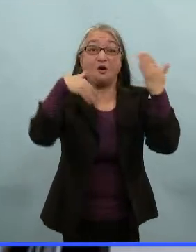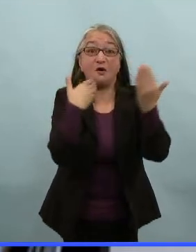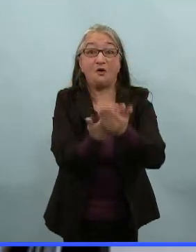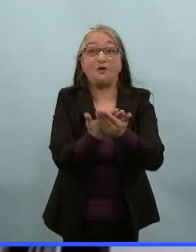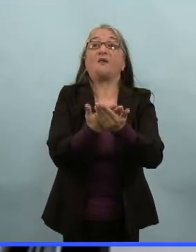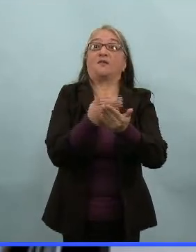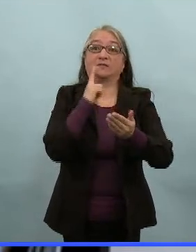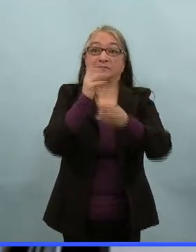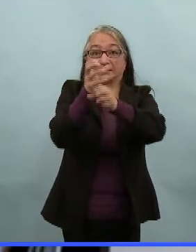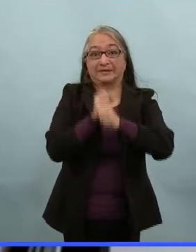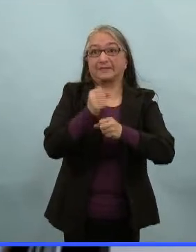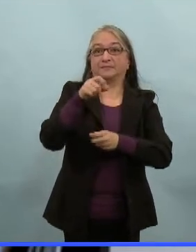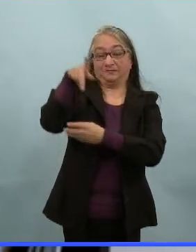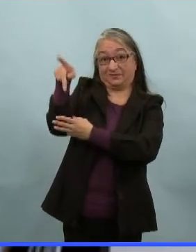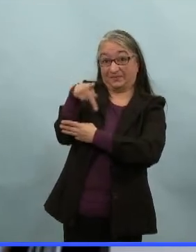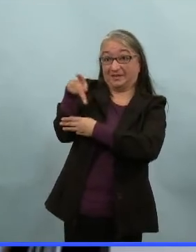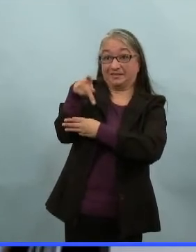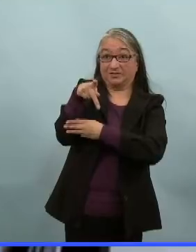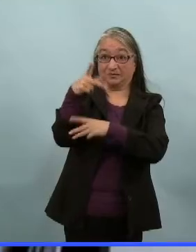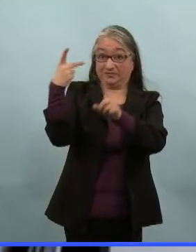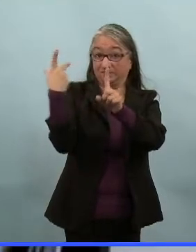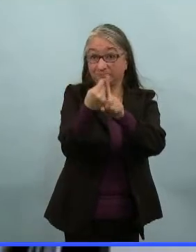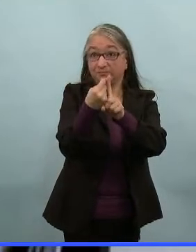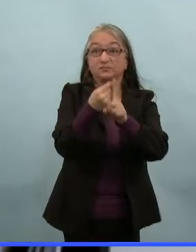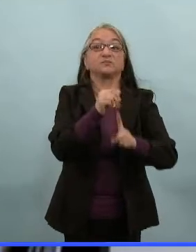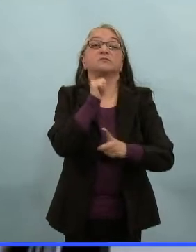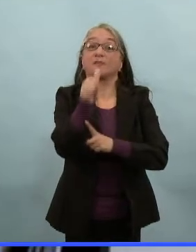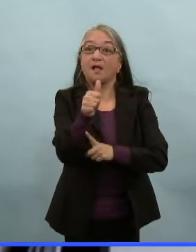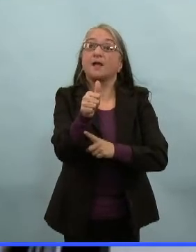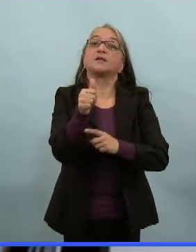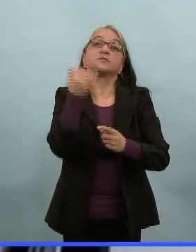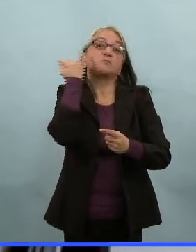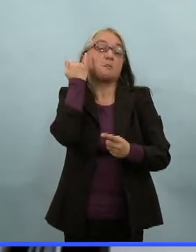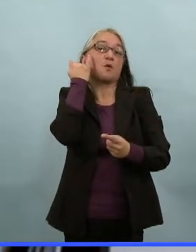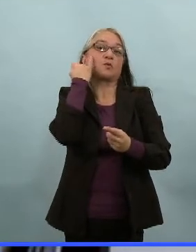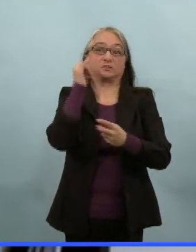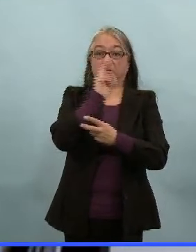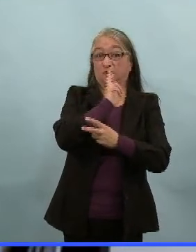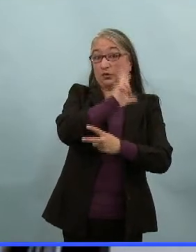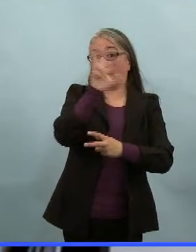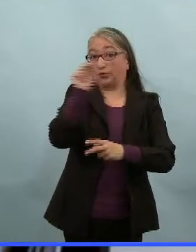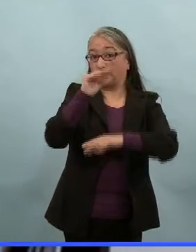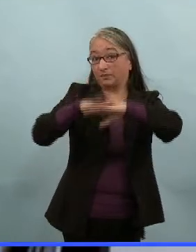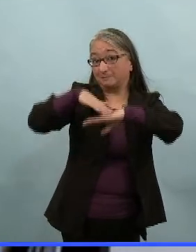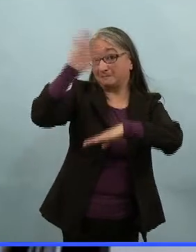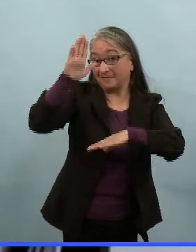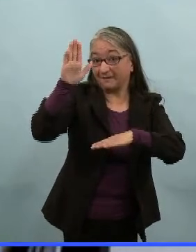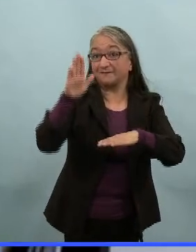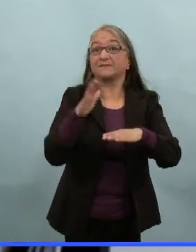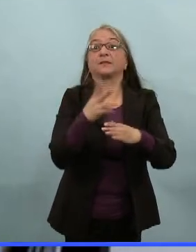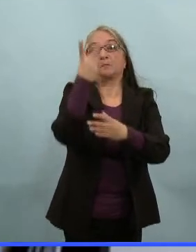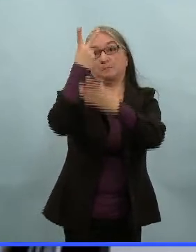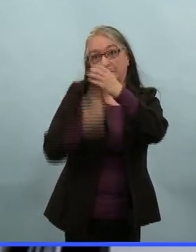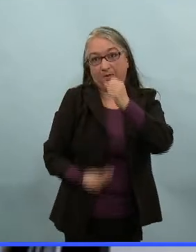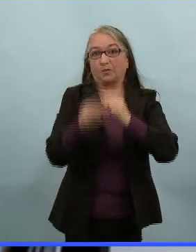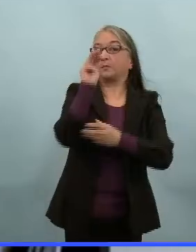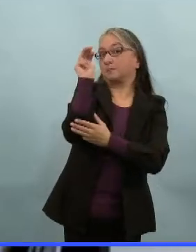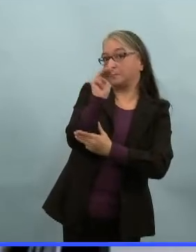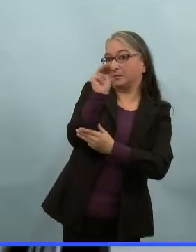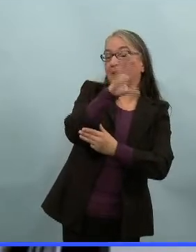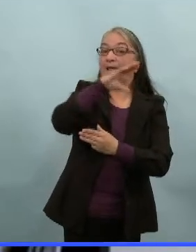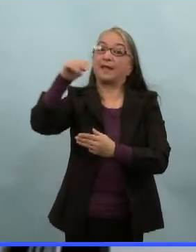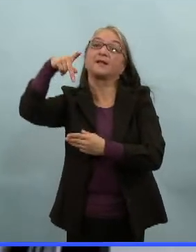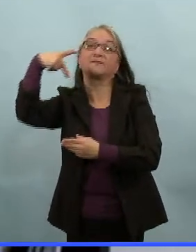if you are 30 or older both pfizer and moderna are safe for you if you are under 30 both options are